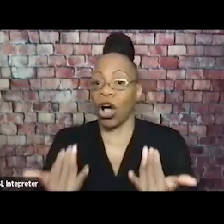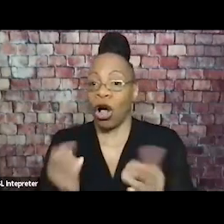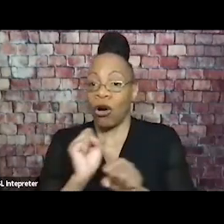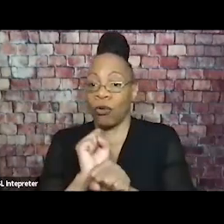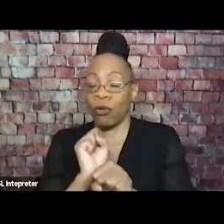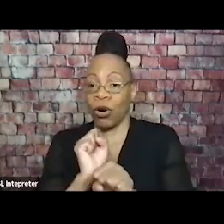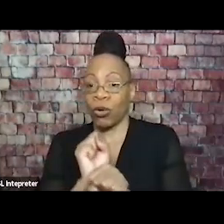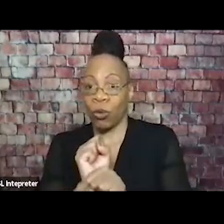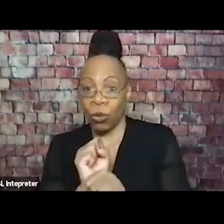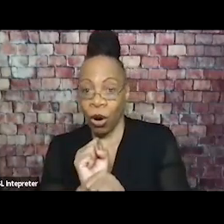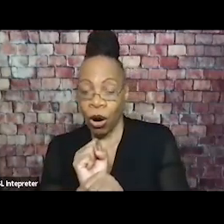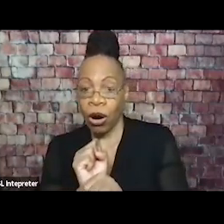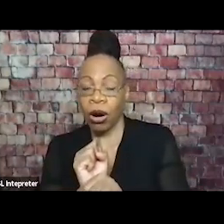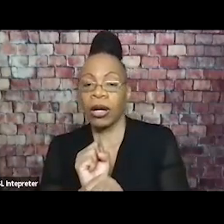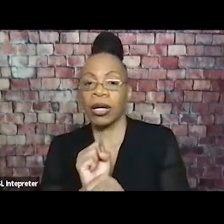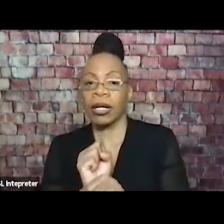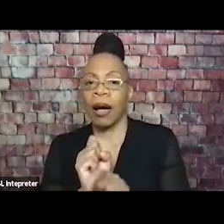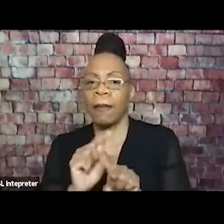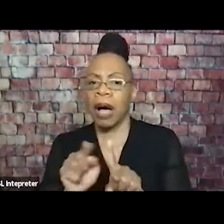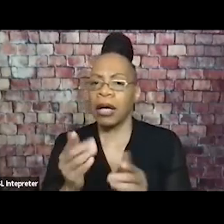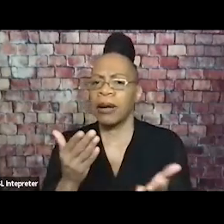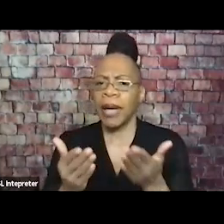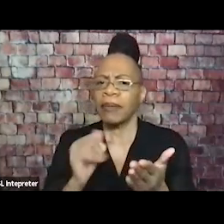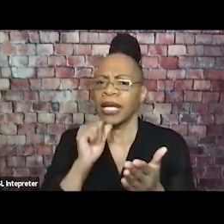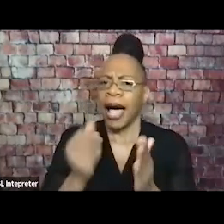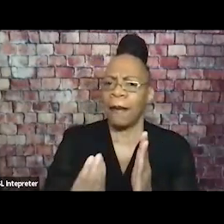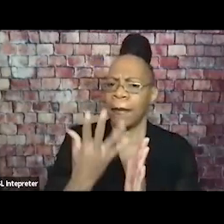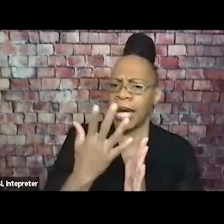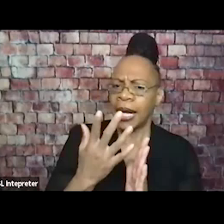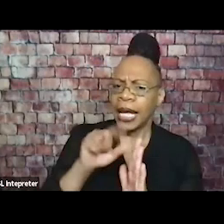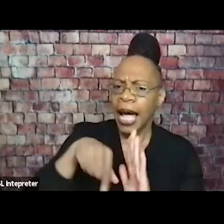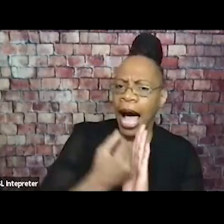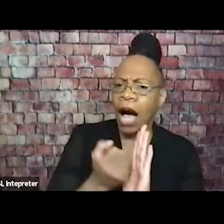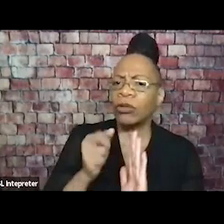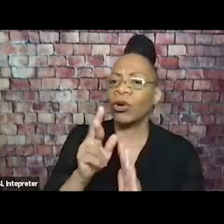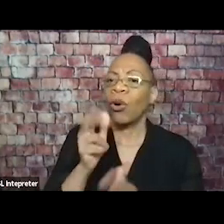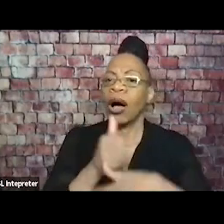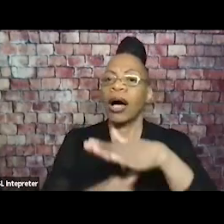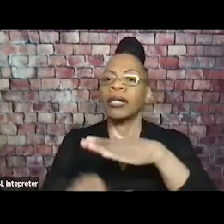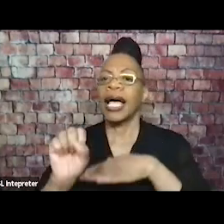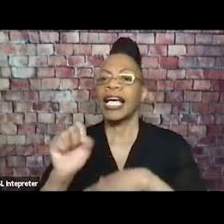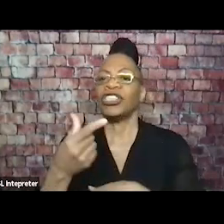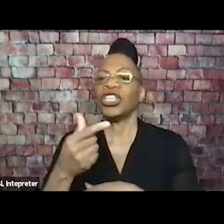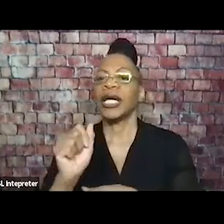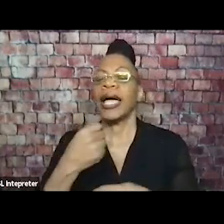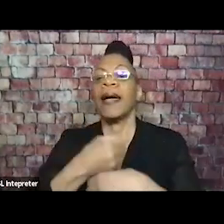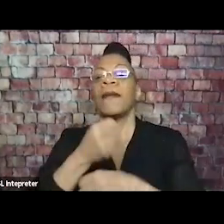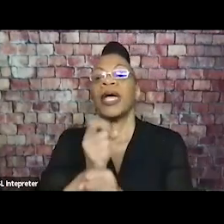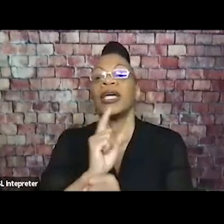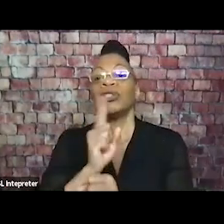but only work able to work a little bit or under SGA, get a release from the applicant first to make sure that you have permission to, you know,